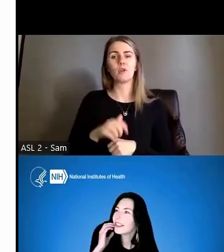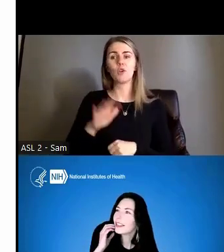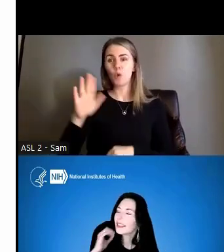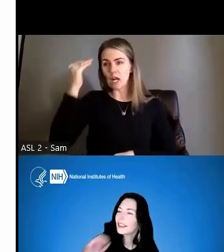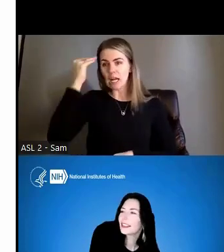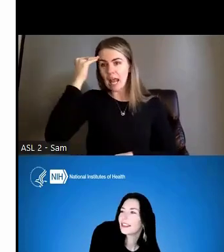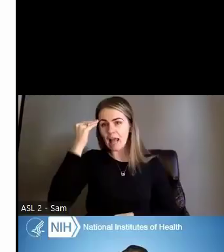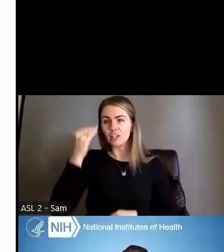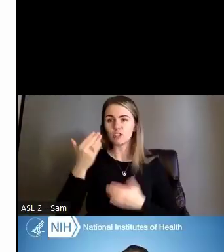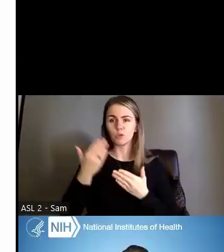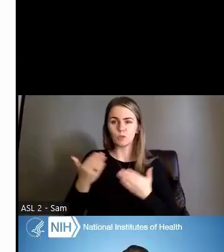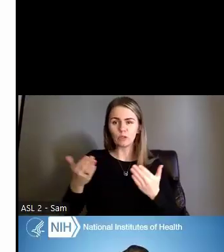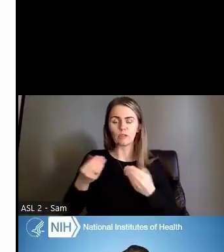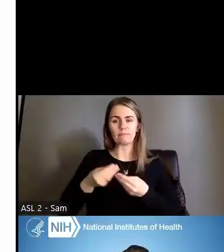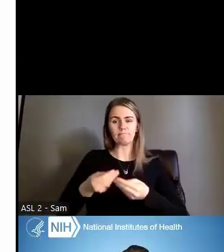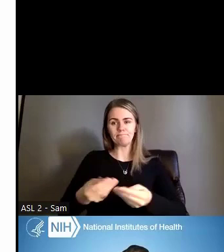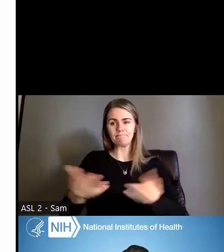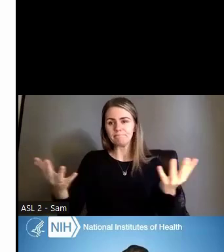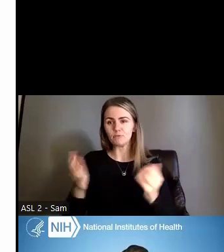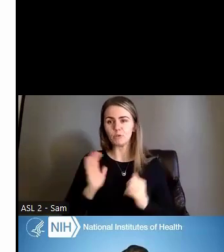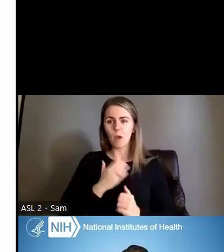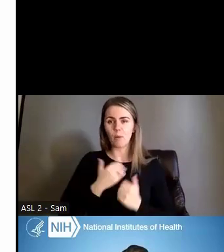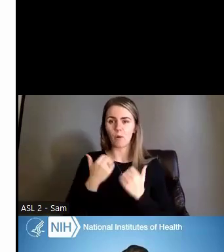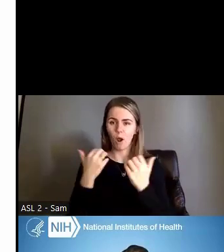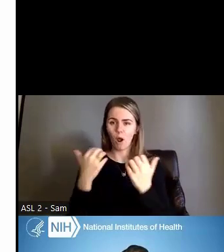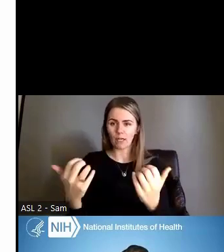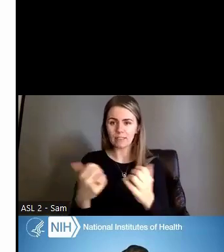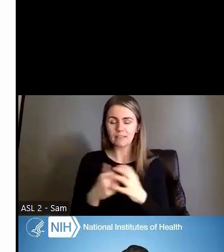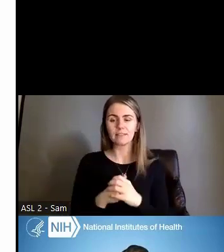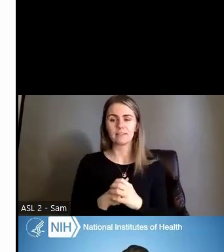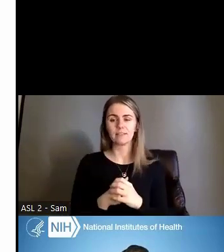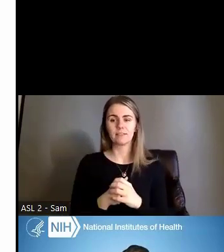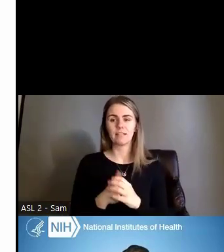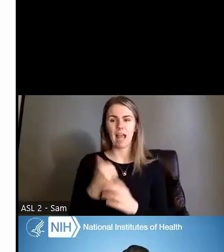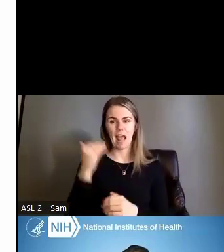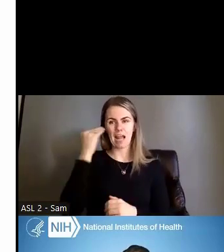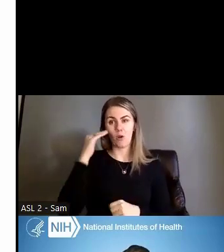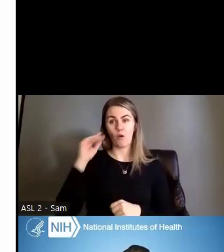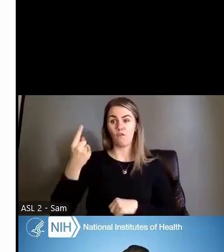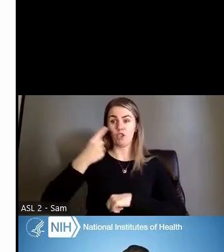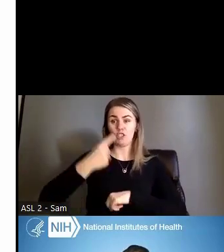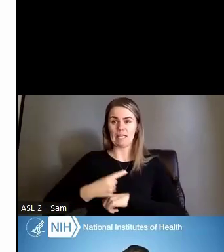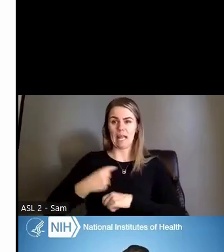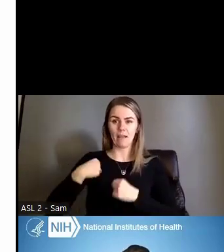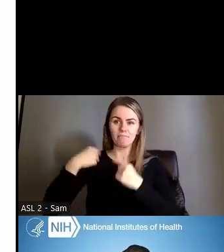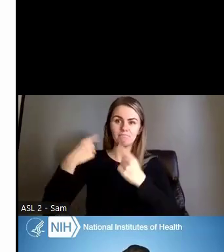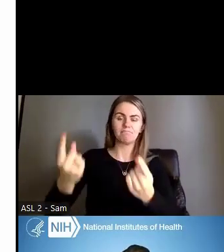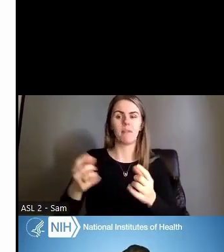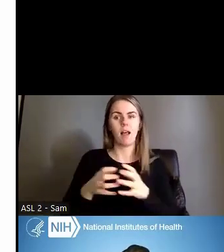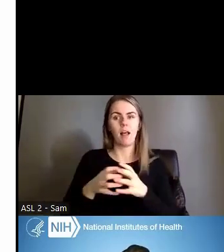I know that it's been a lot of information over this first day of the grants conference event.